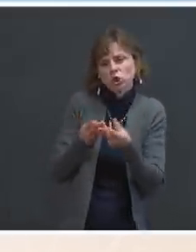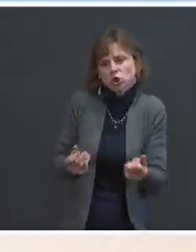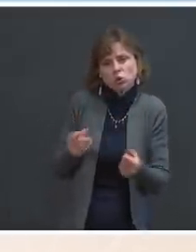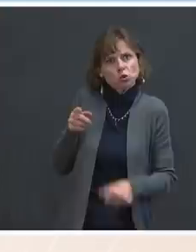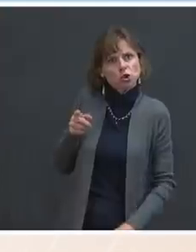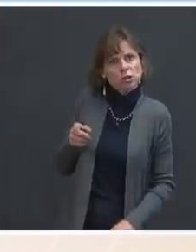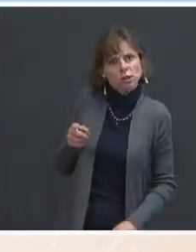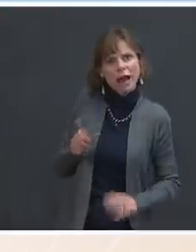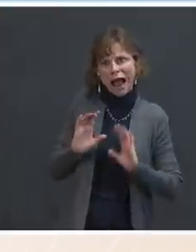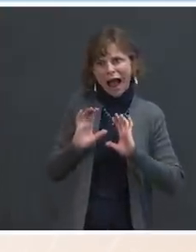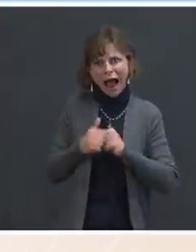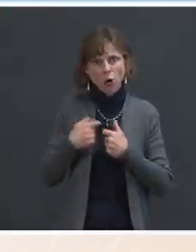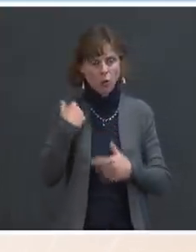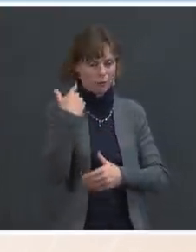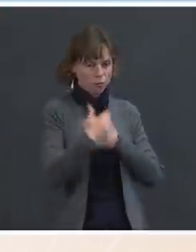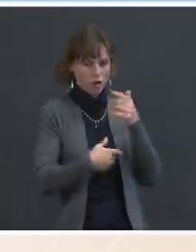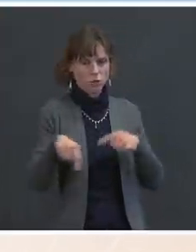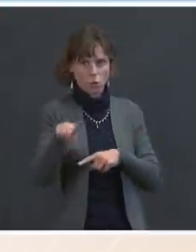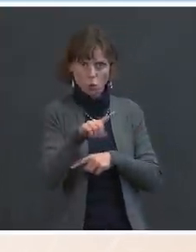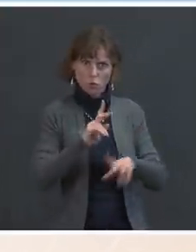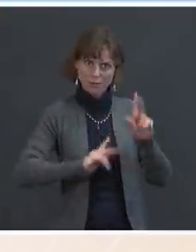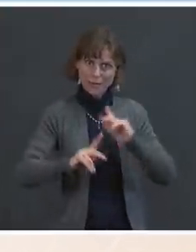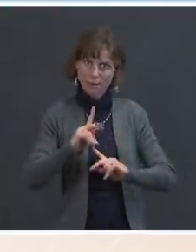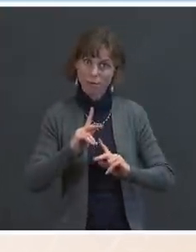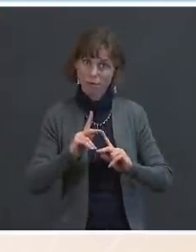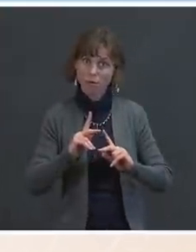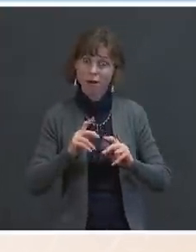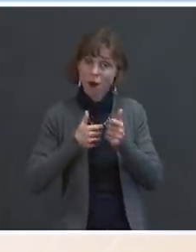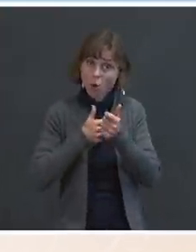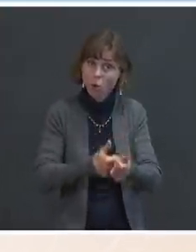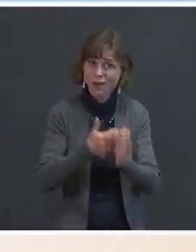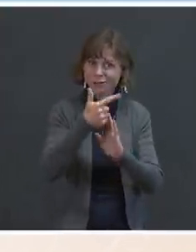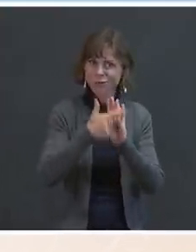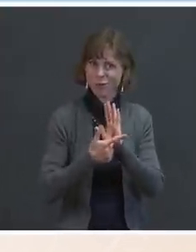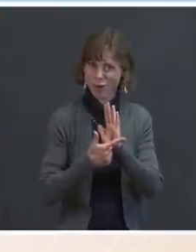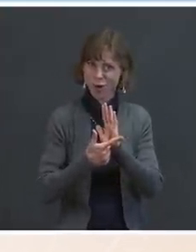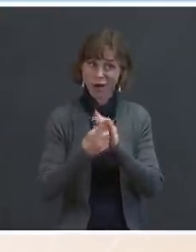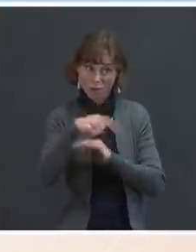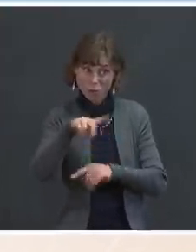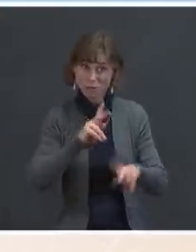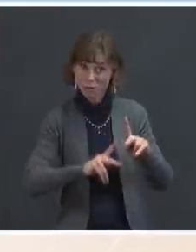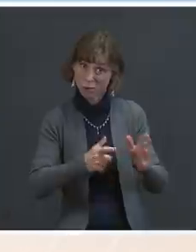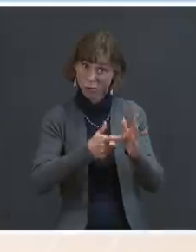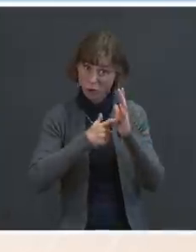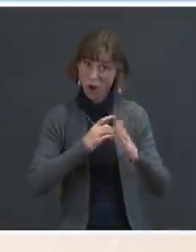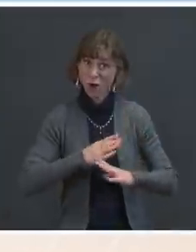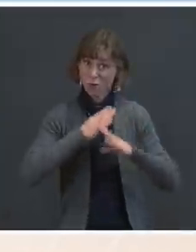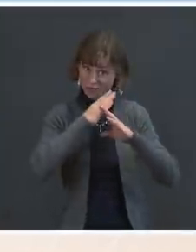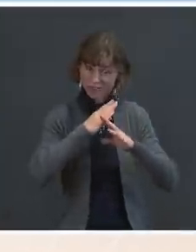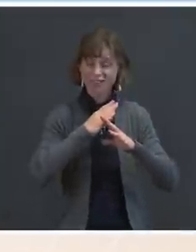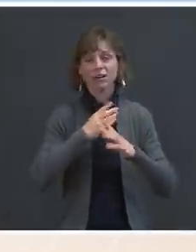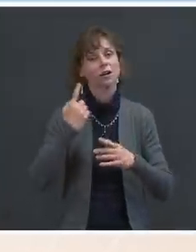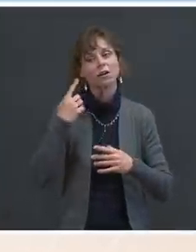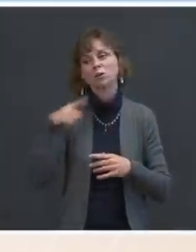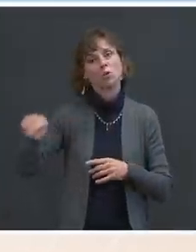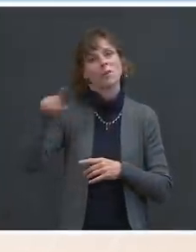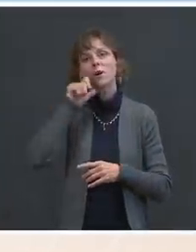legally who really do require protection so they don't have to make that journey? And we're looking at all of those things. The Press: And, finally, you said